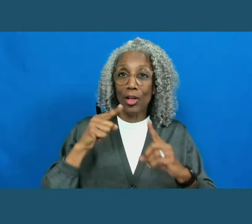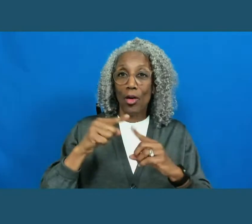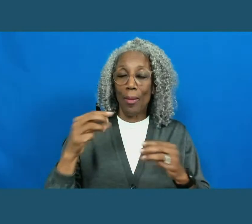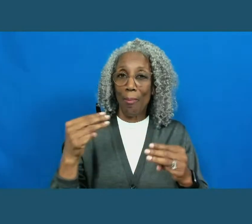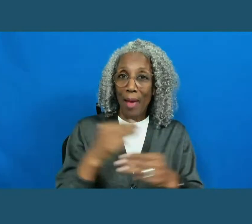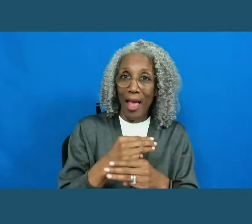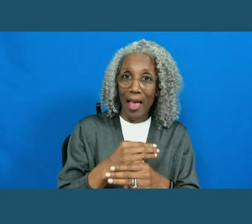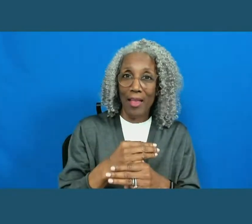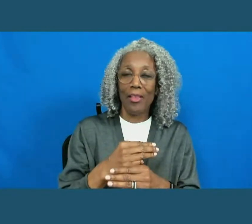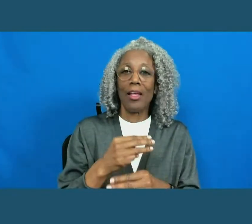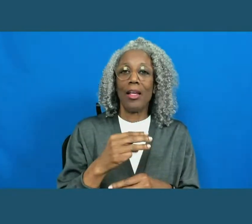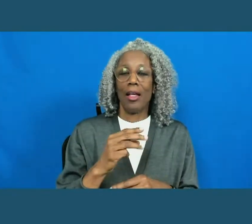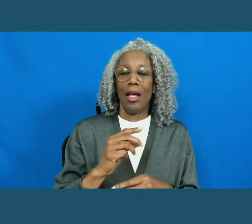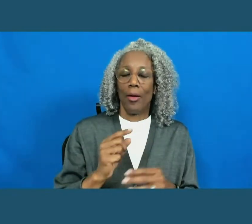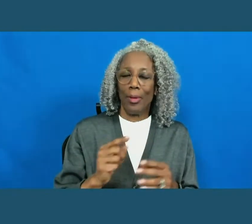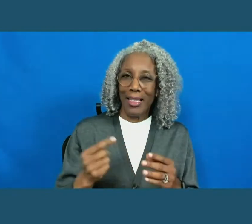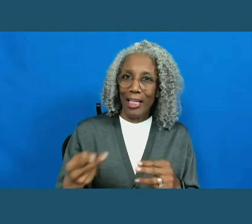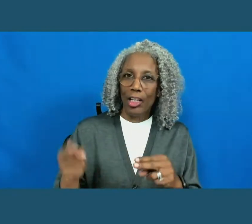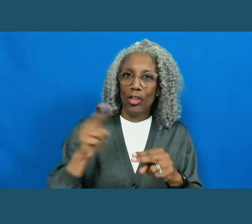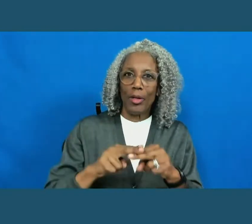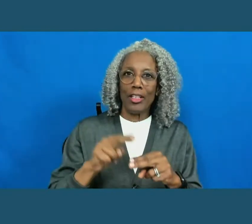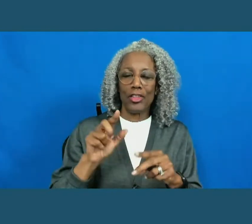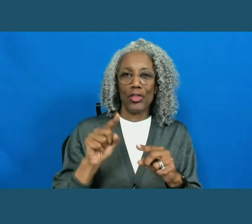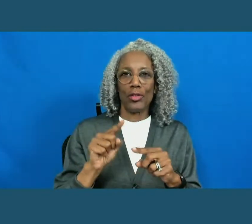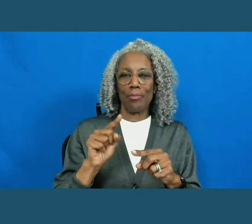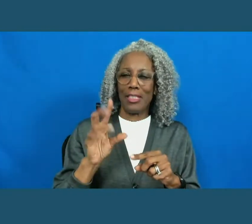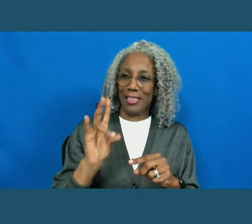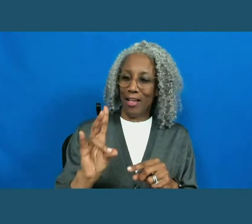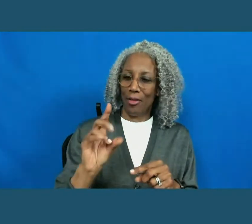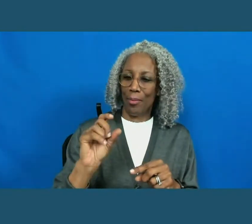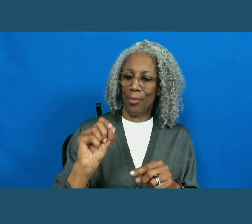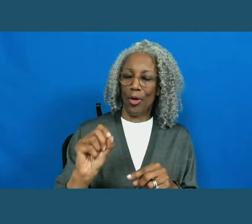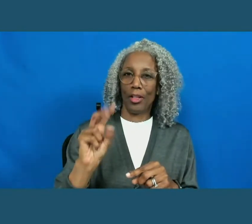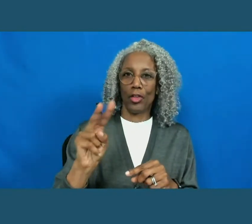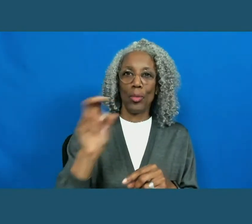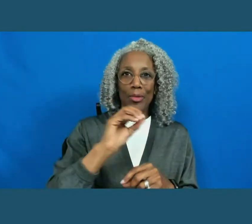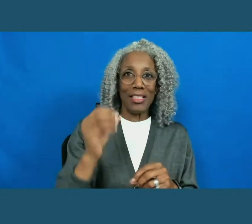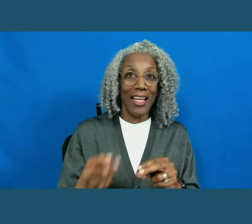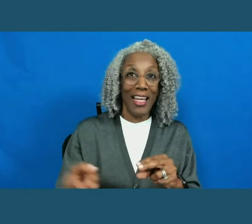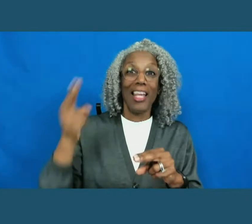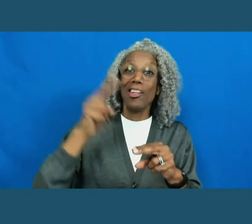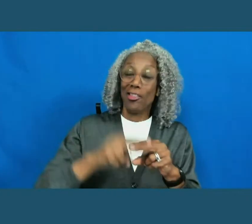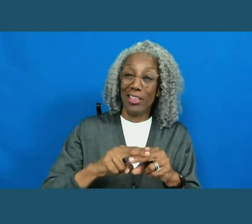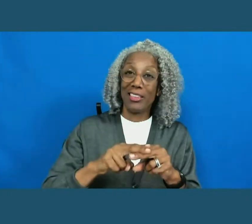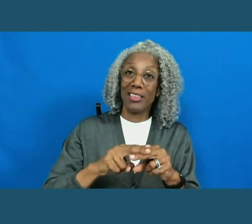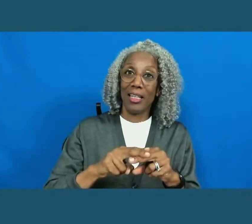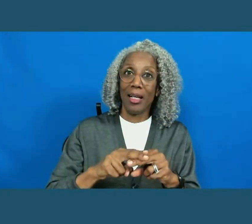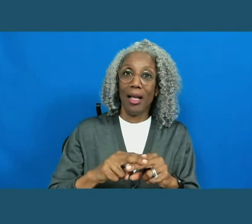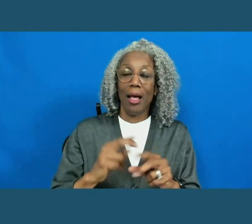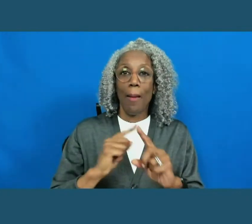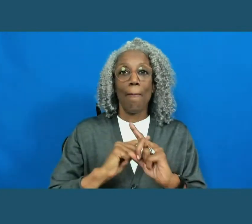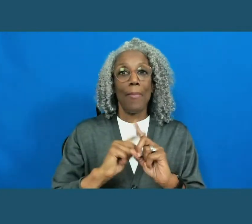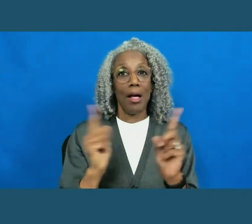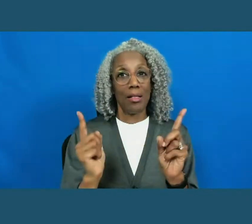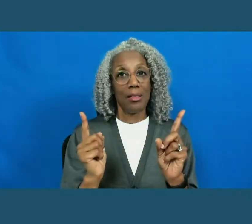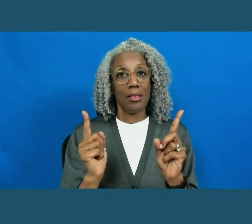mathematics. And we went up from 43% in 2021 to 50.7% in 2022,